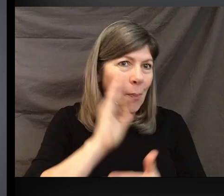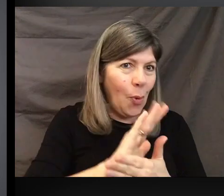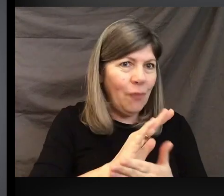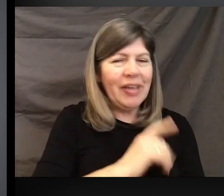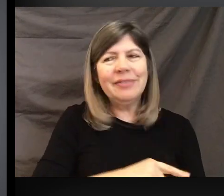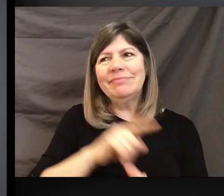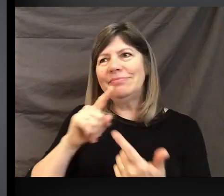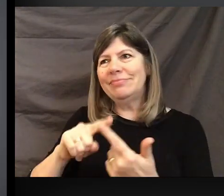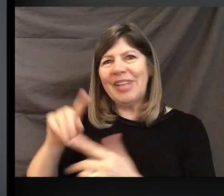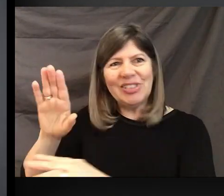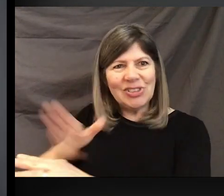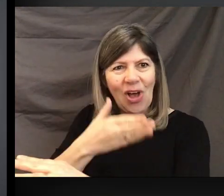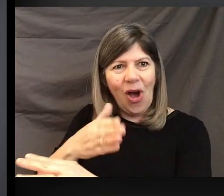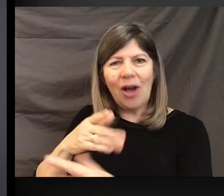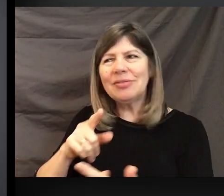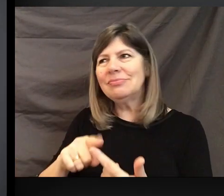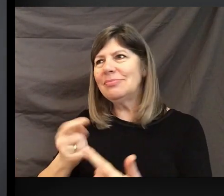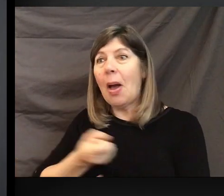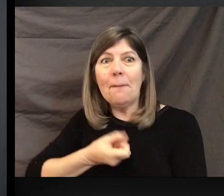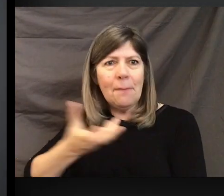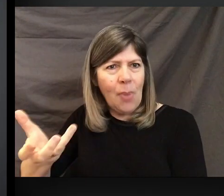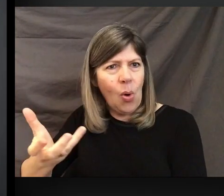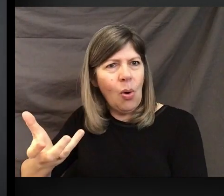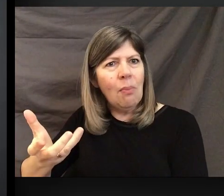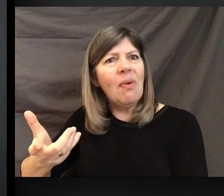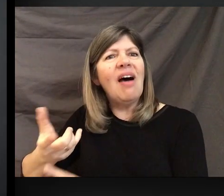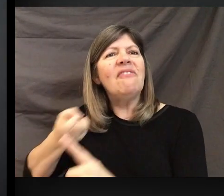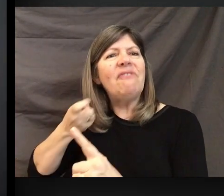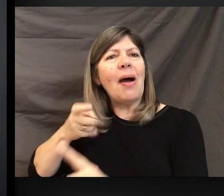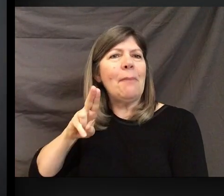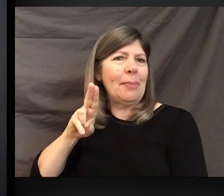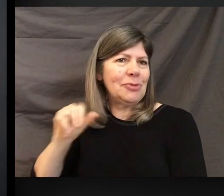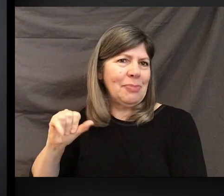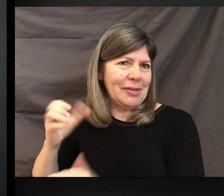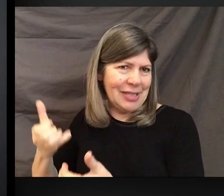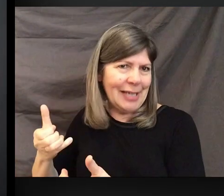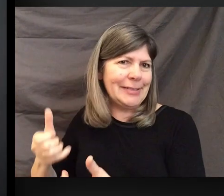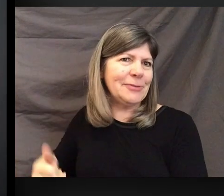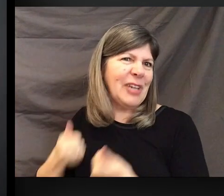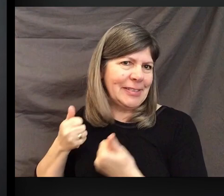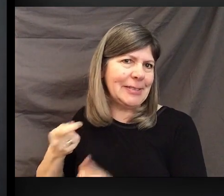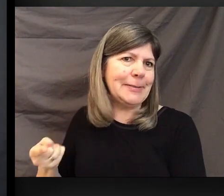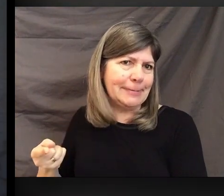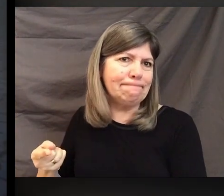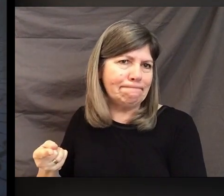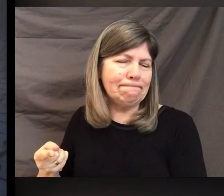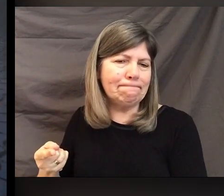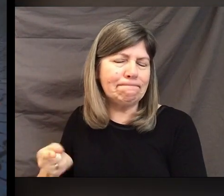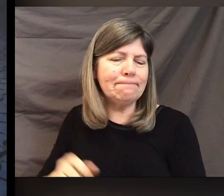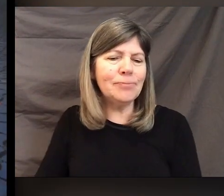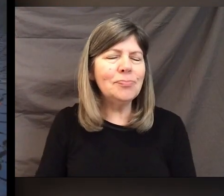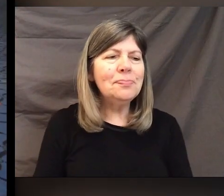or poem that was written during an Upstream Arts residency in which the person pictured was a participant.